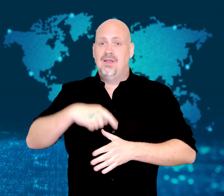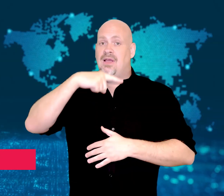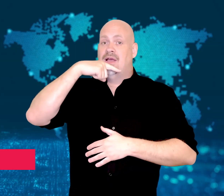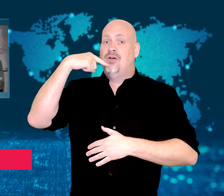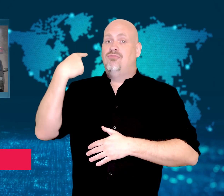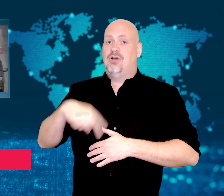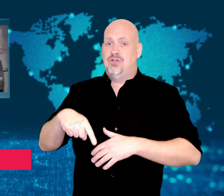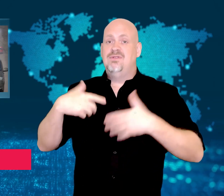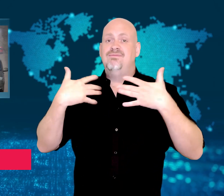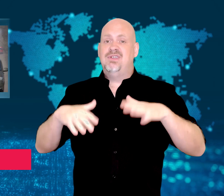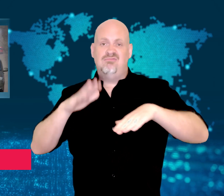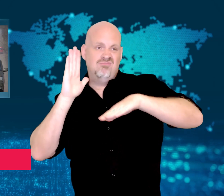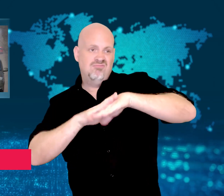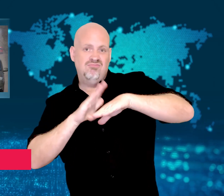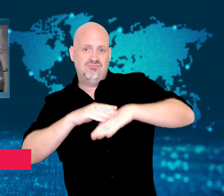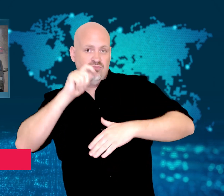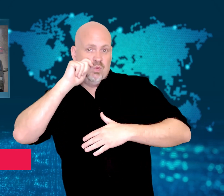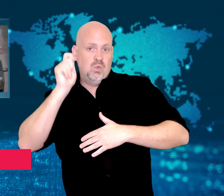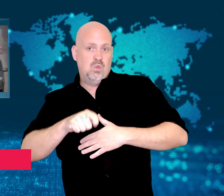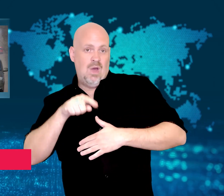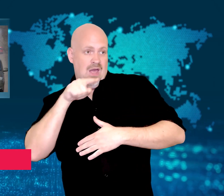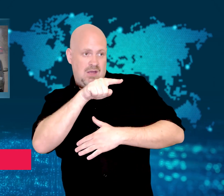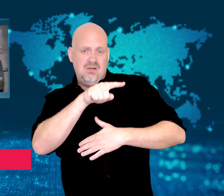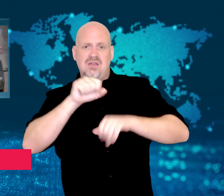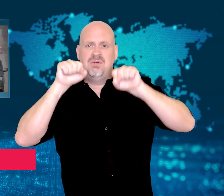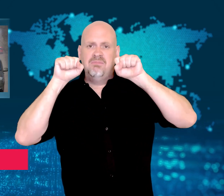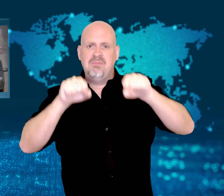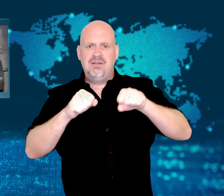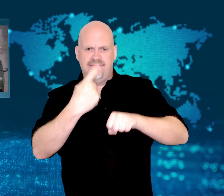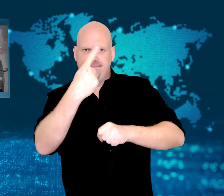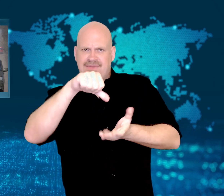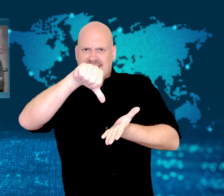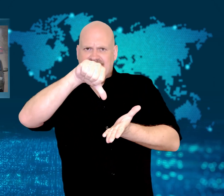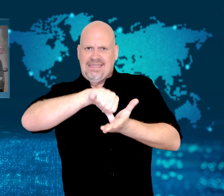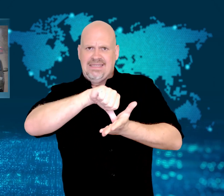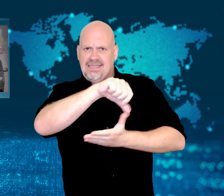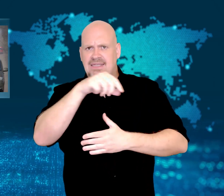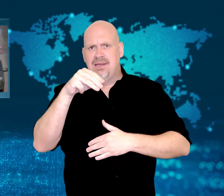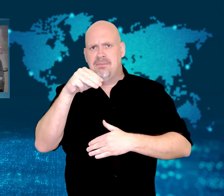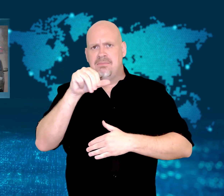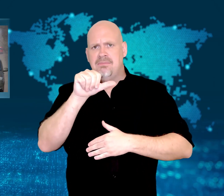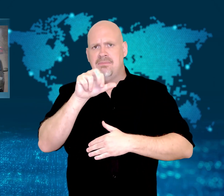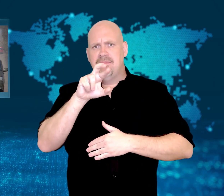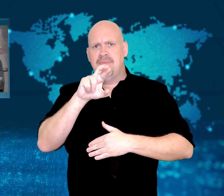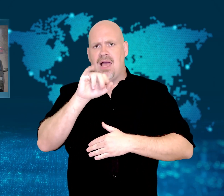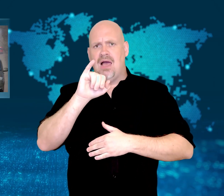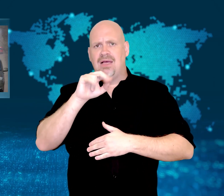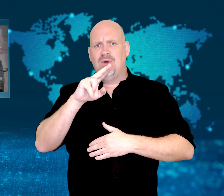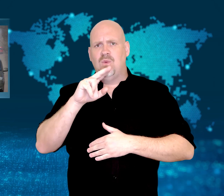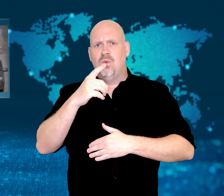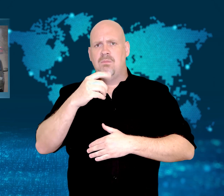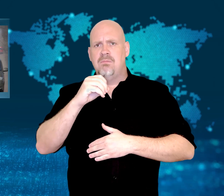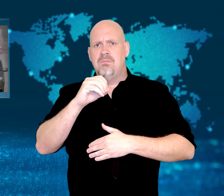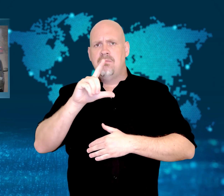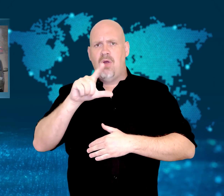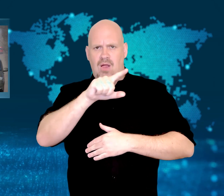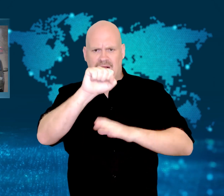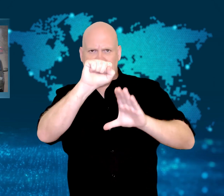[GAVIN]: Russia has demanded the surrender of Mariupol, a southern Ukrainian port.